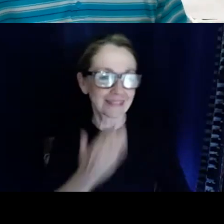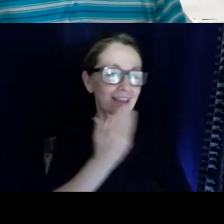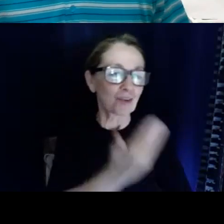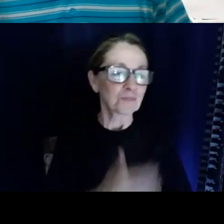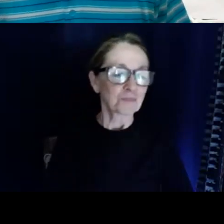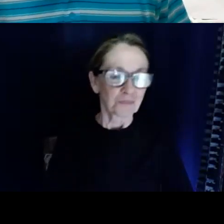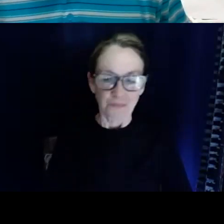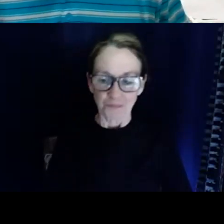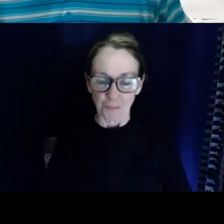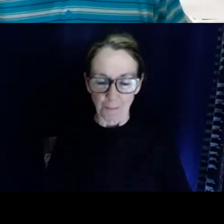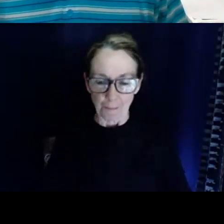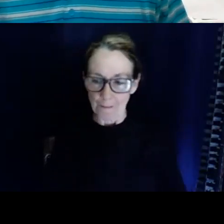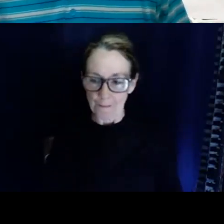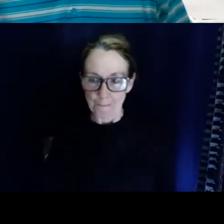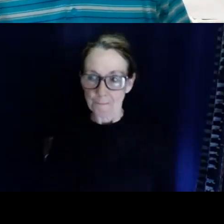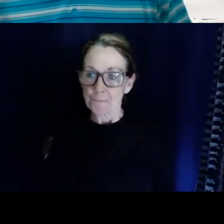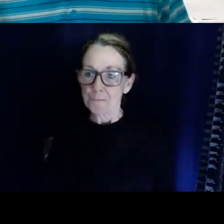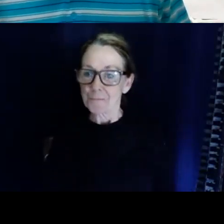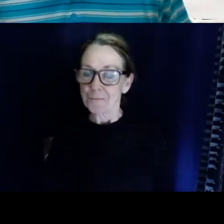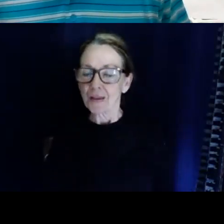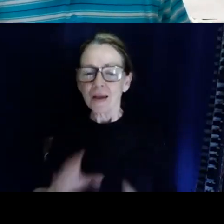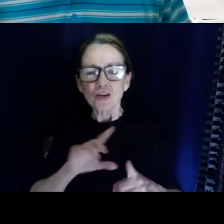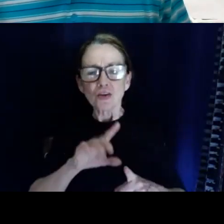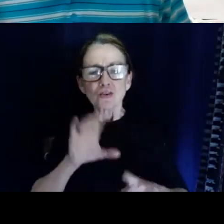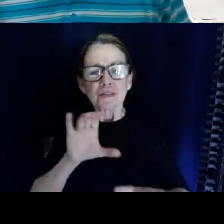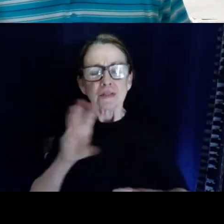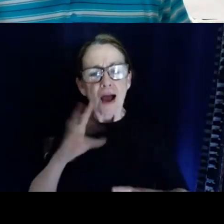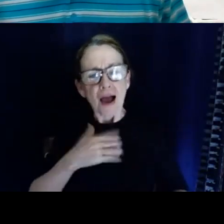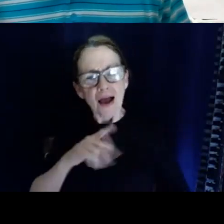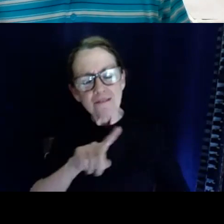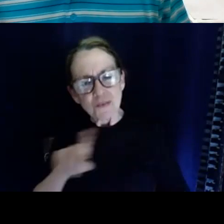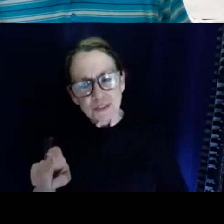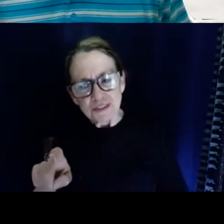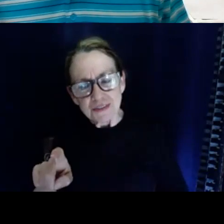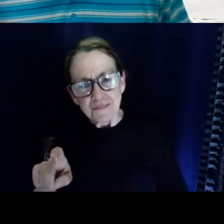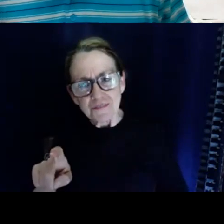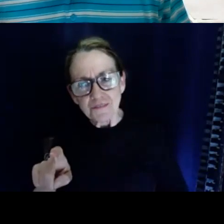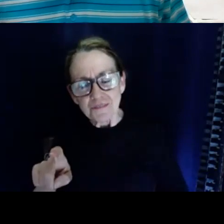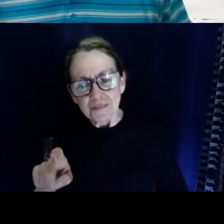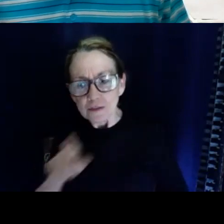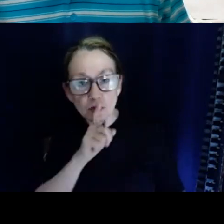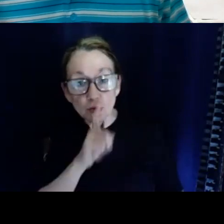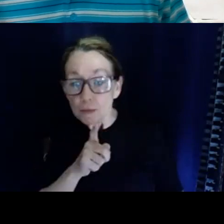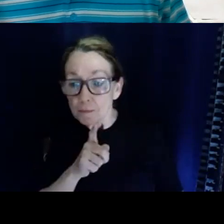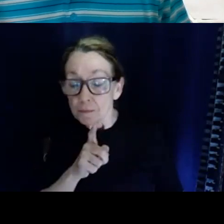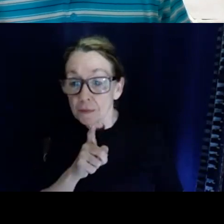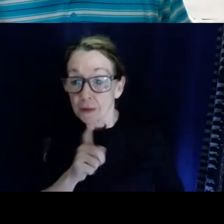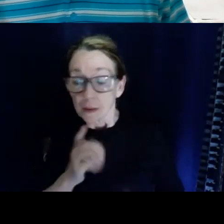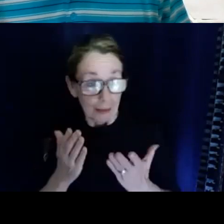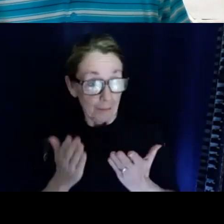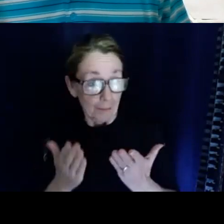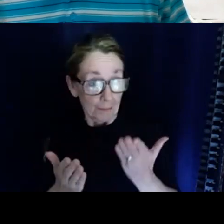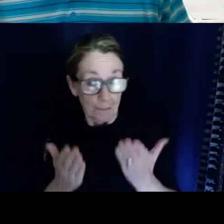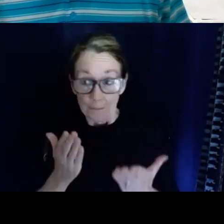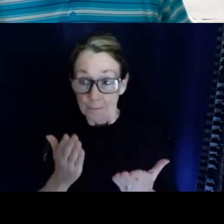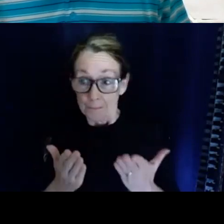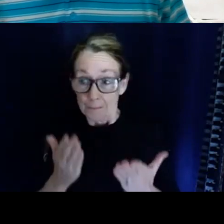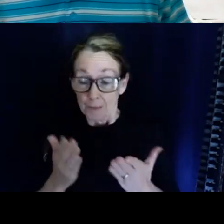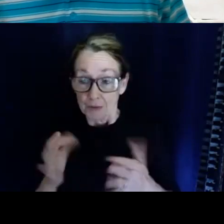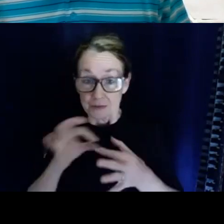I ACTUALLY HAVE A QUESTION.